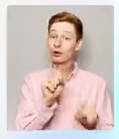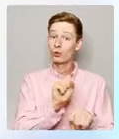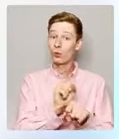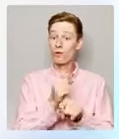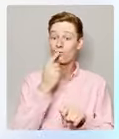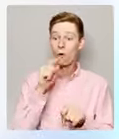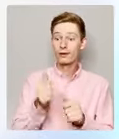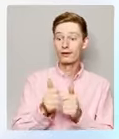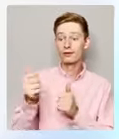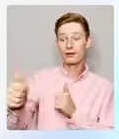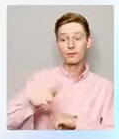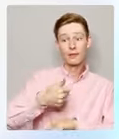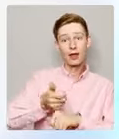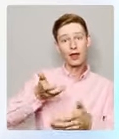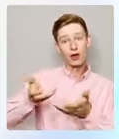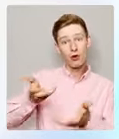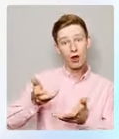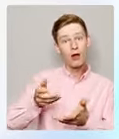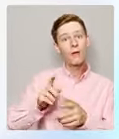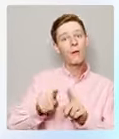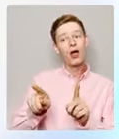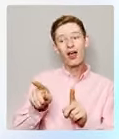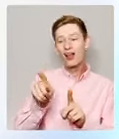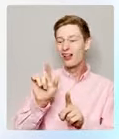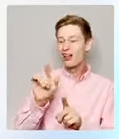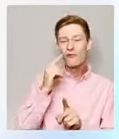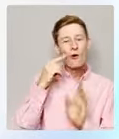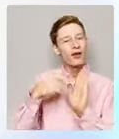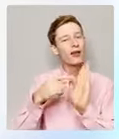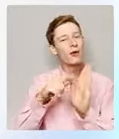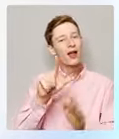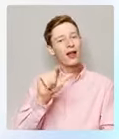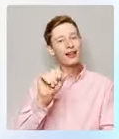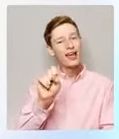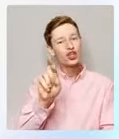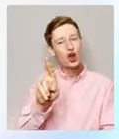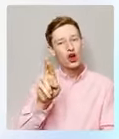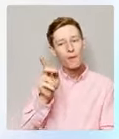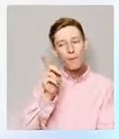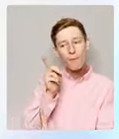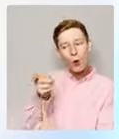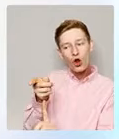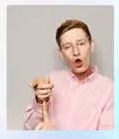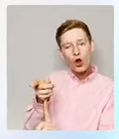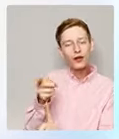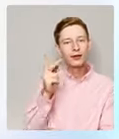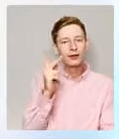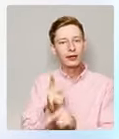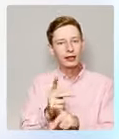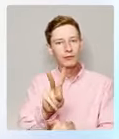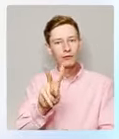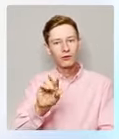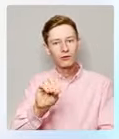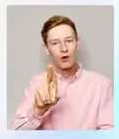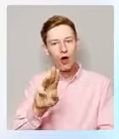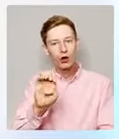for distance-based interactions, if you have discreet interaction visual like a laser beam for a pointer, you'll want to keep volumes tight